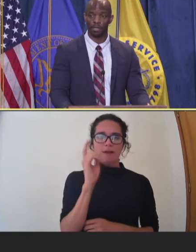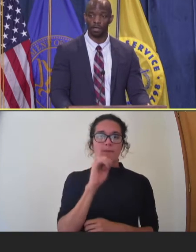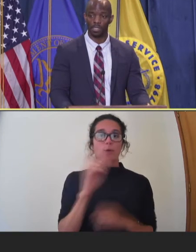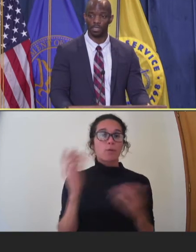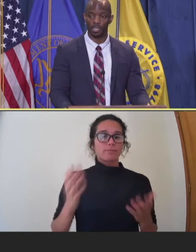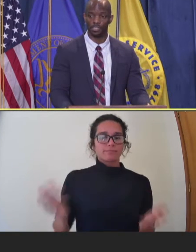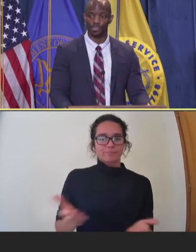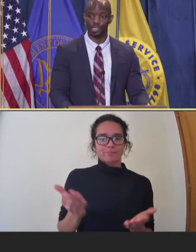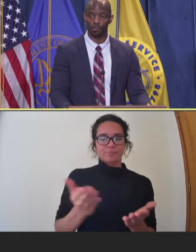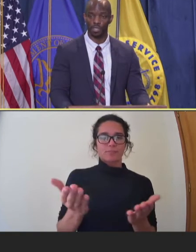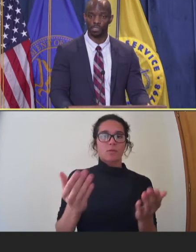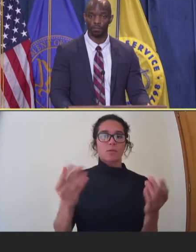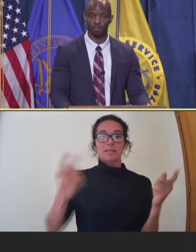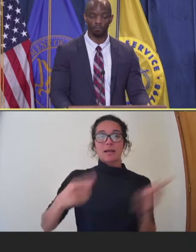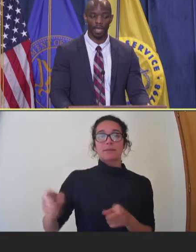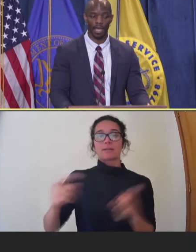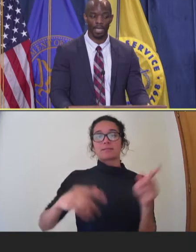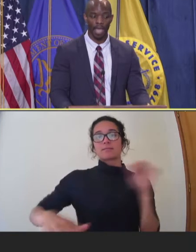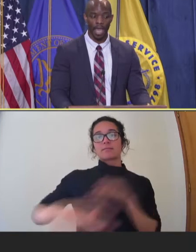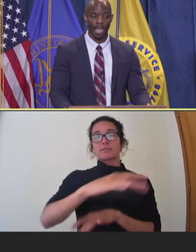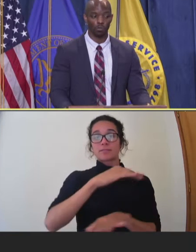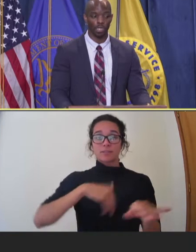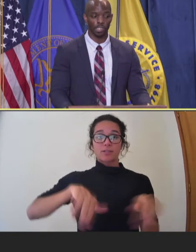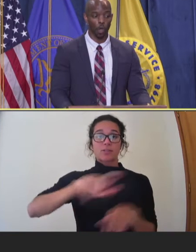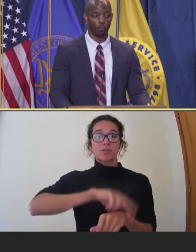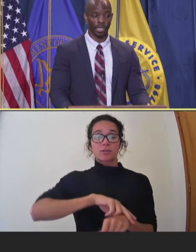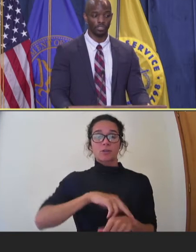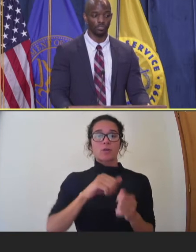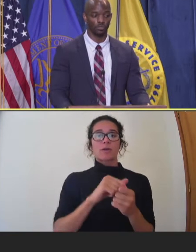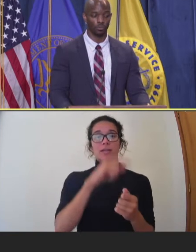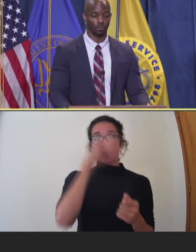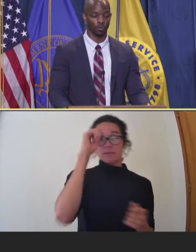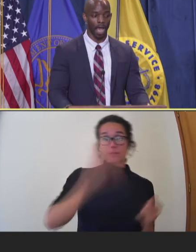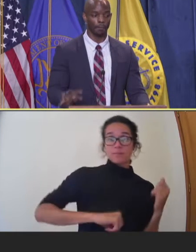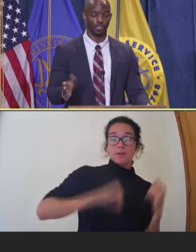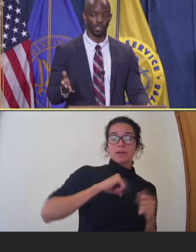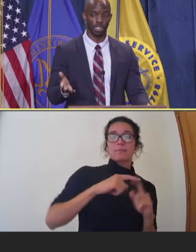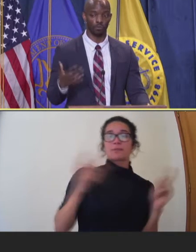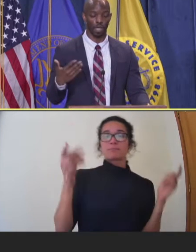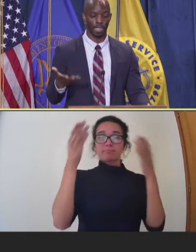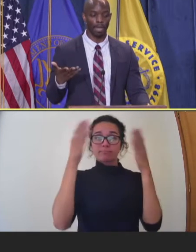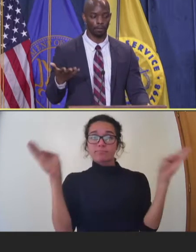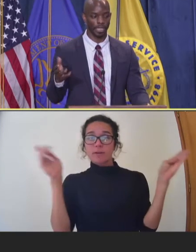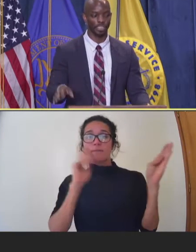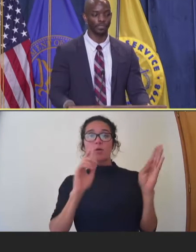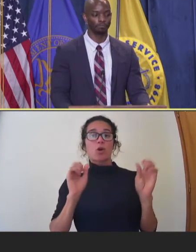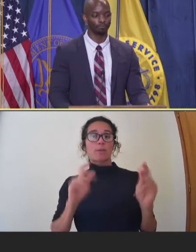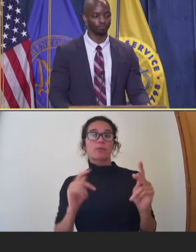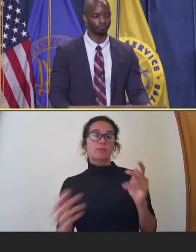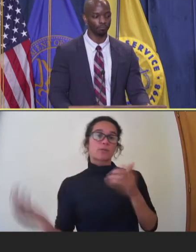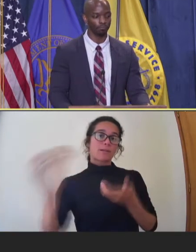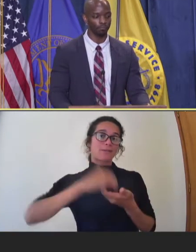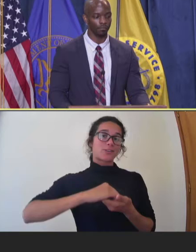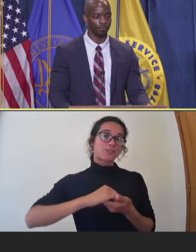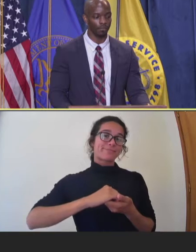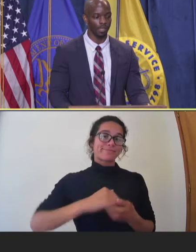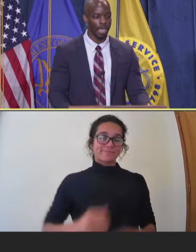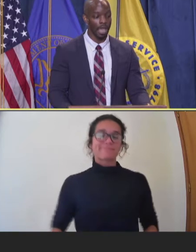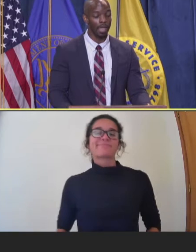across the country with Summer of Pride as well as open to opportunities for collaboration. And